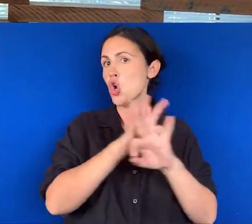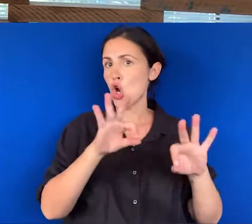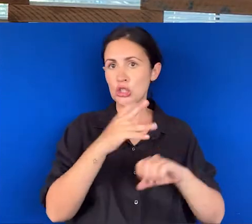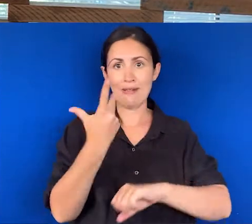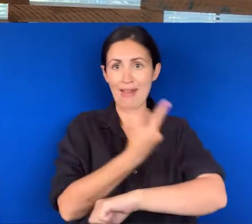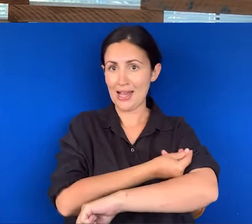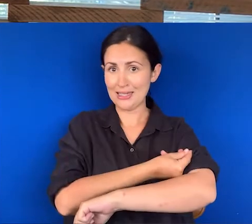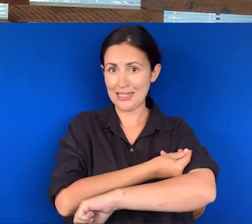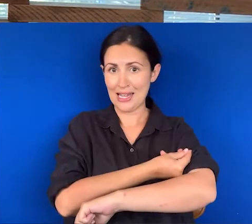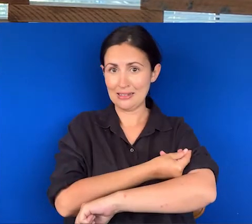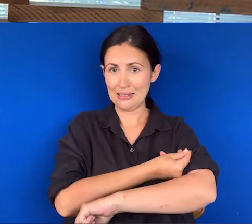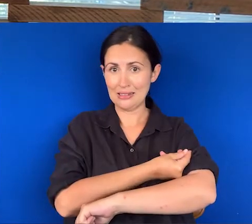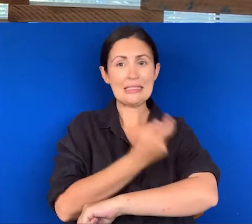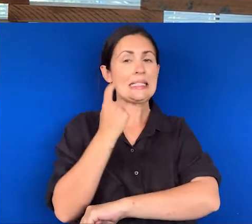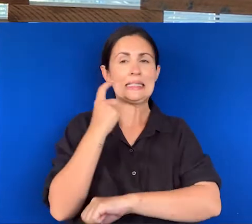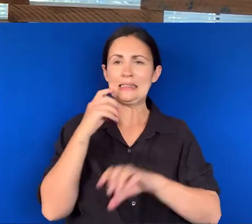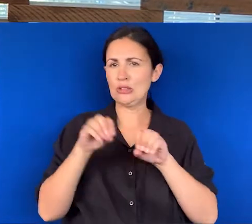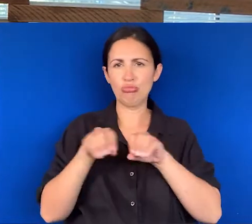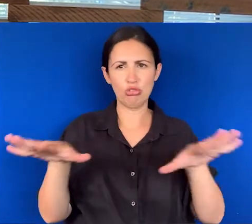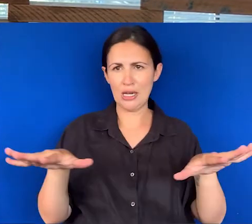However, as we all know,